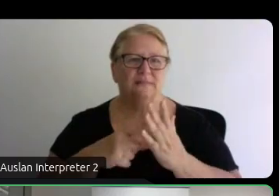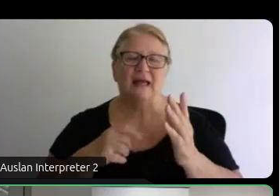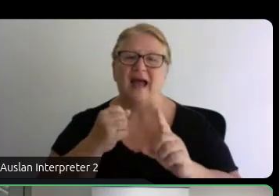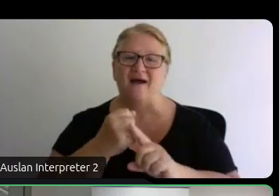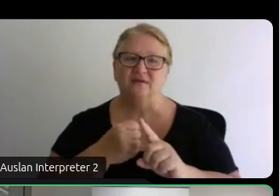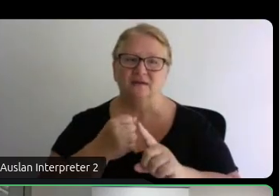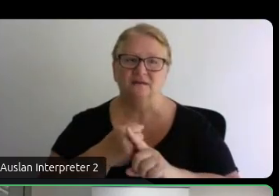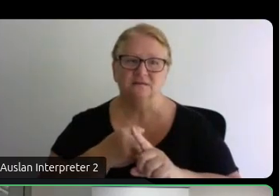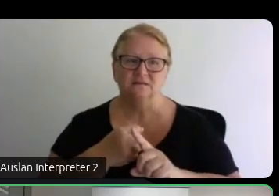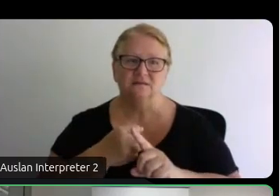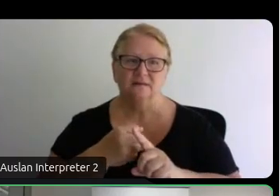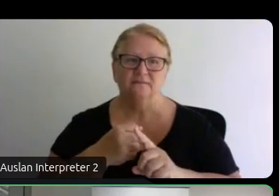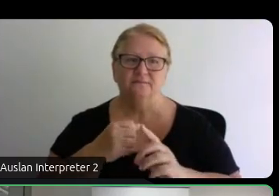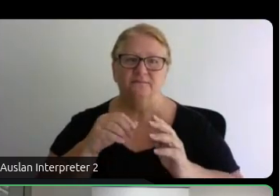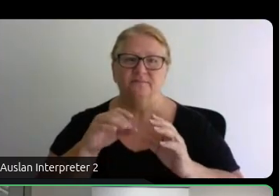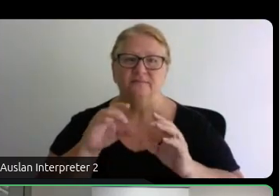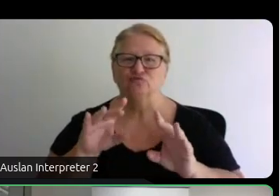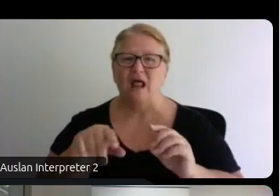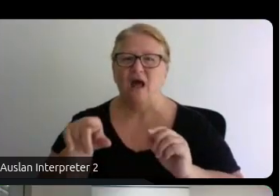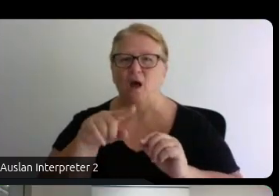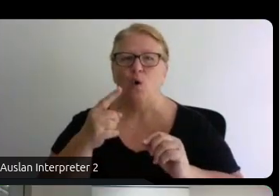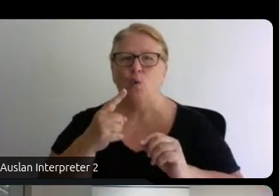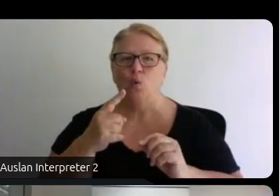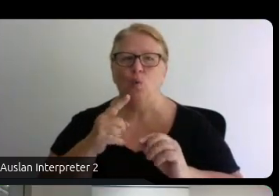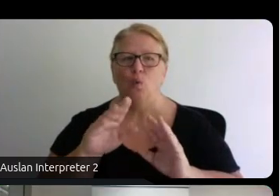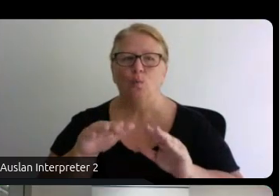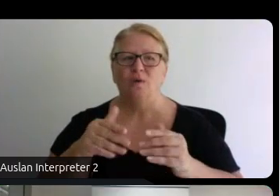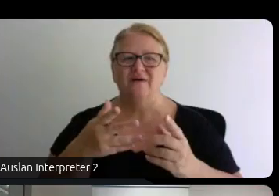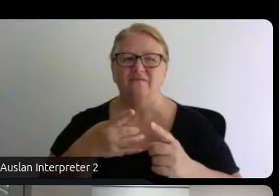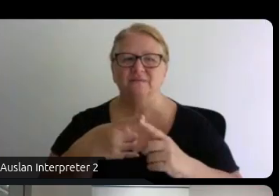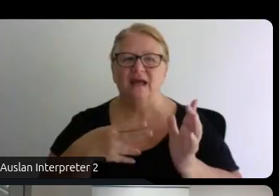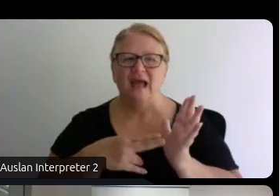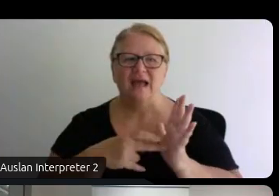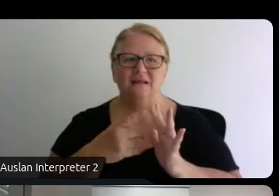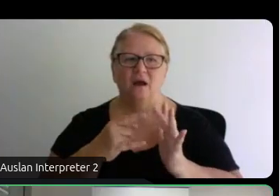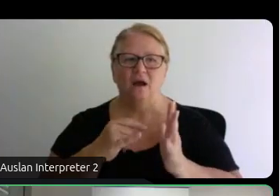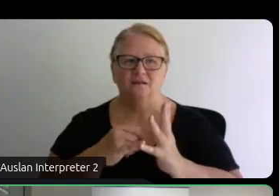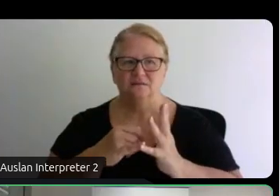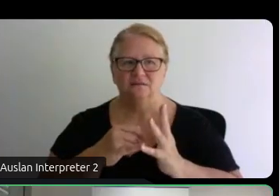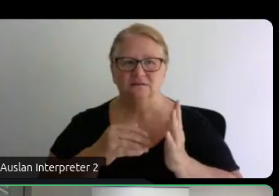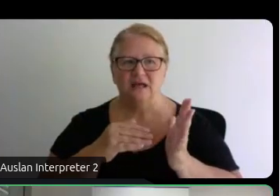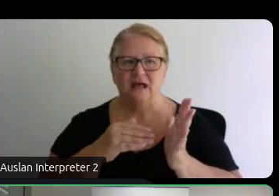uh across Australia who who do provide specific NDIS um assistance and support and advice as